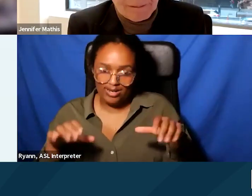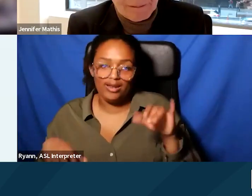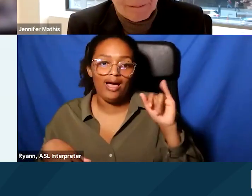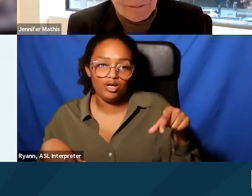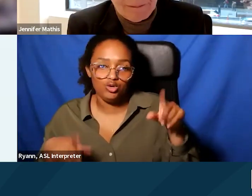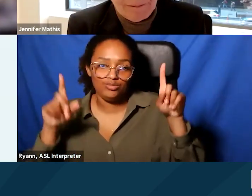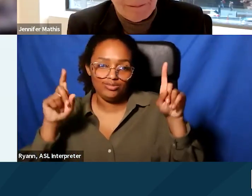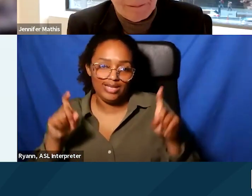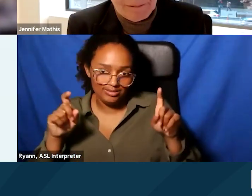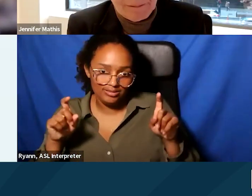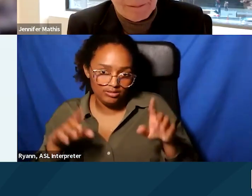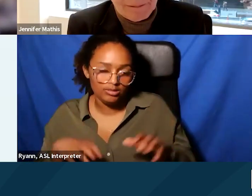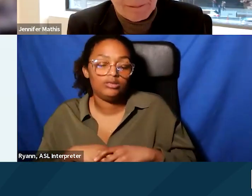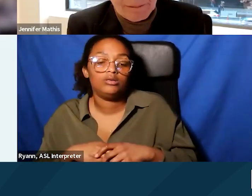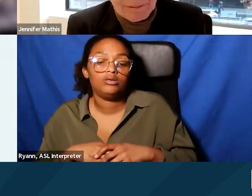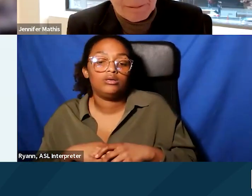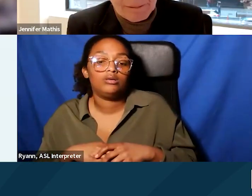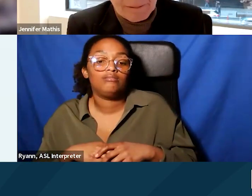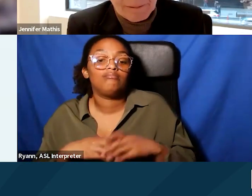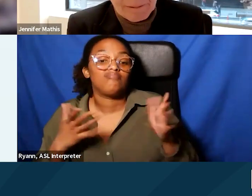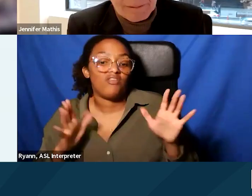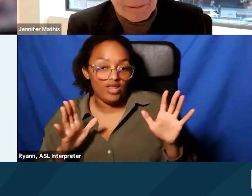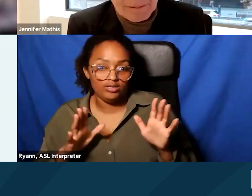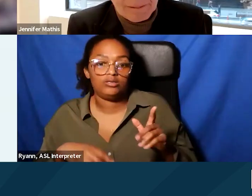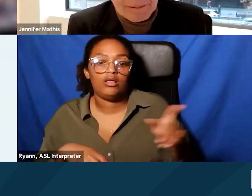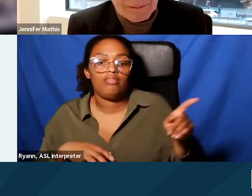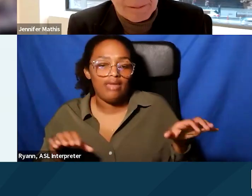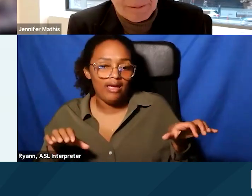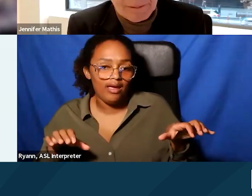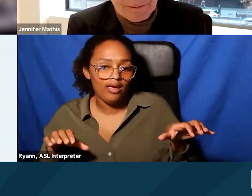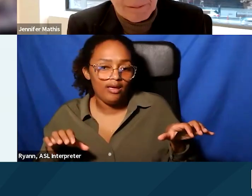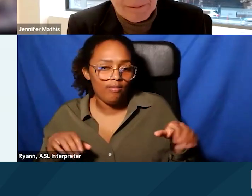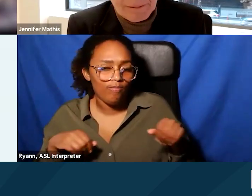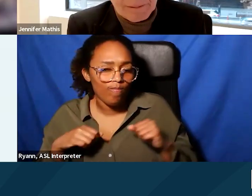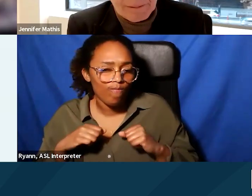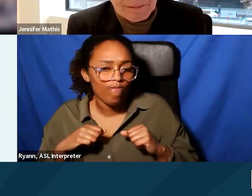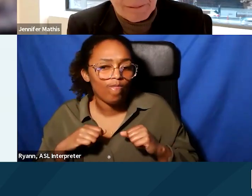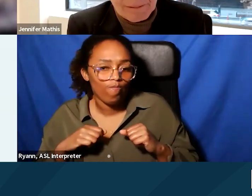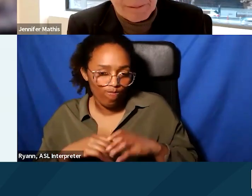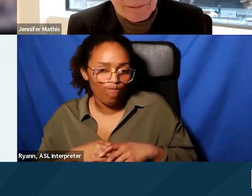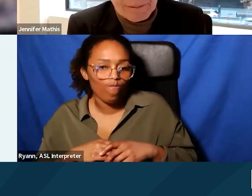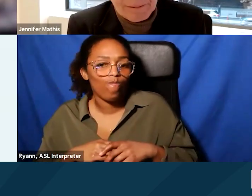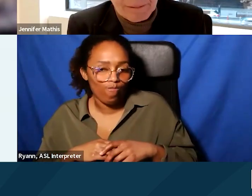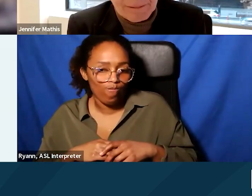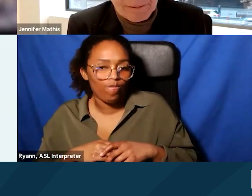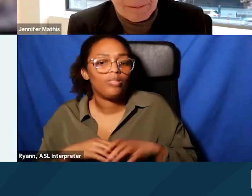then they did a level need for me to find out what I needed to live in the community.